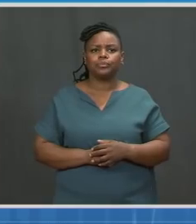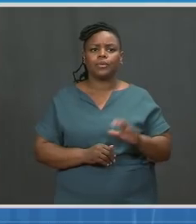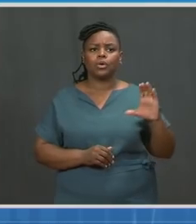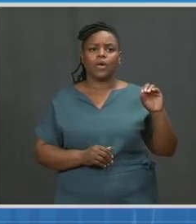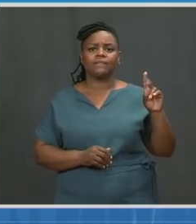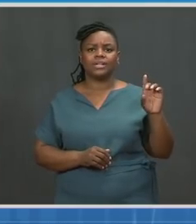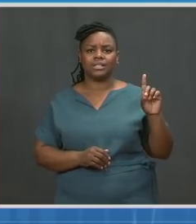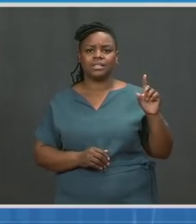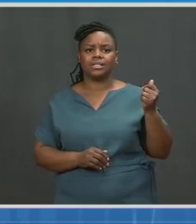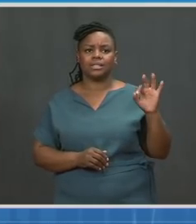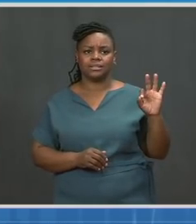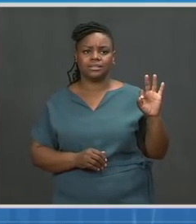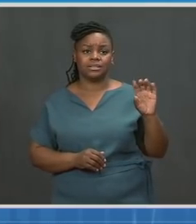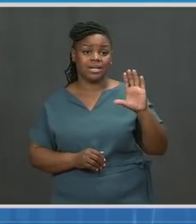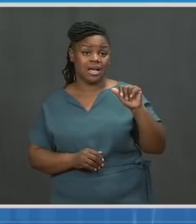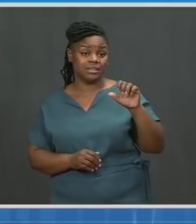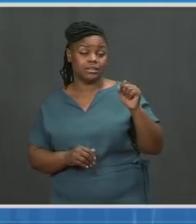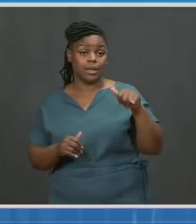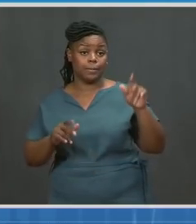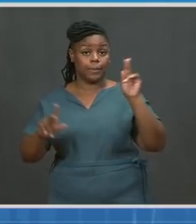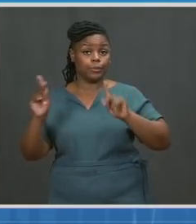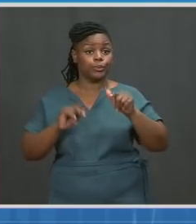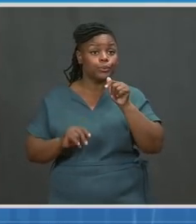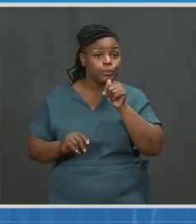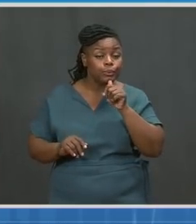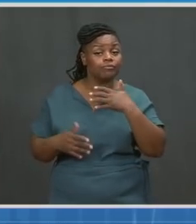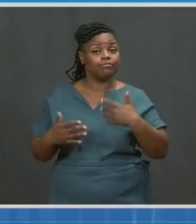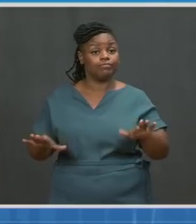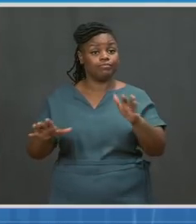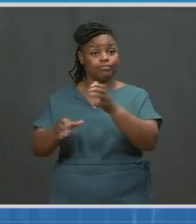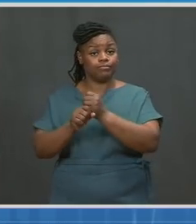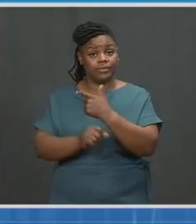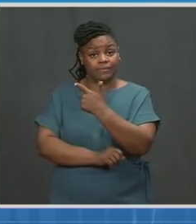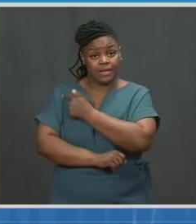in people who received the vaccine used in India --